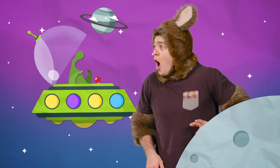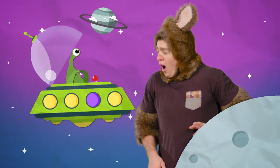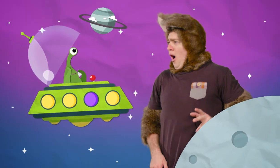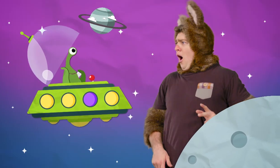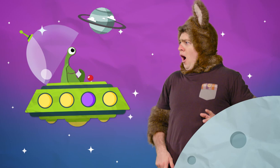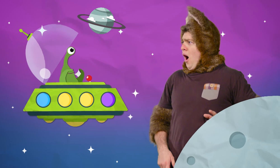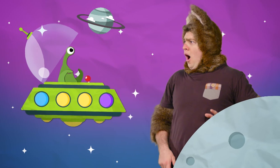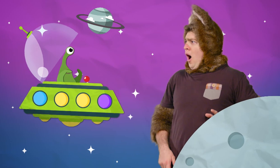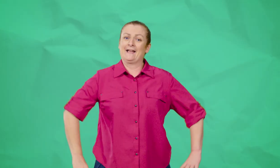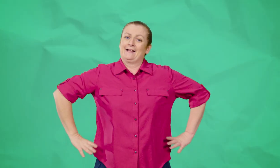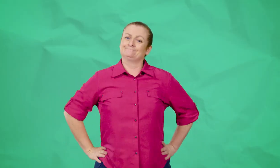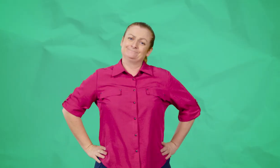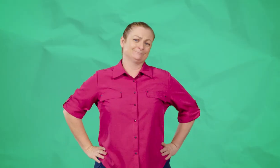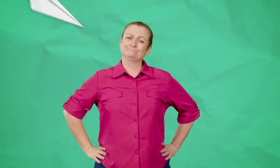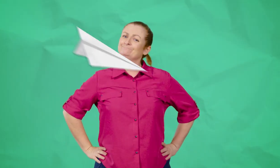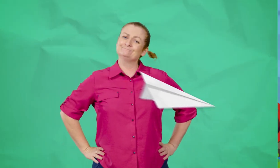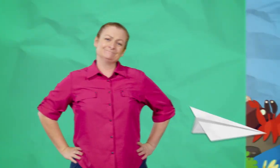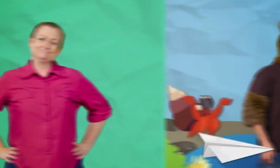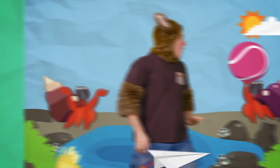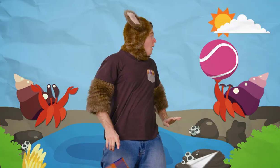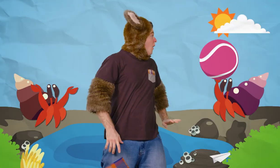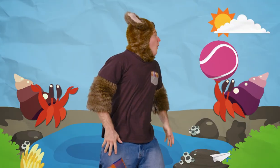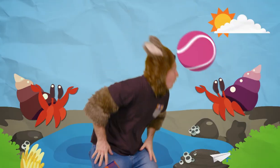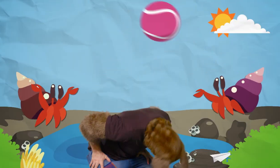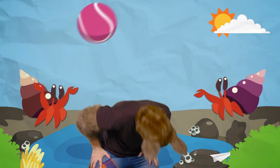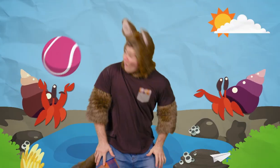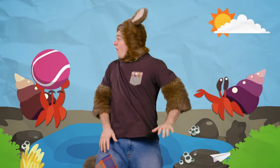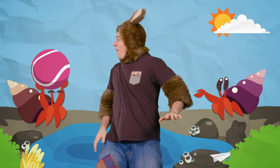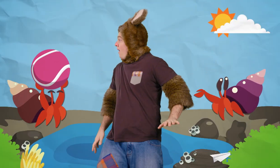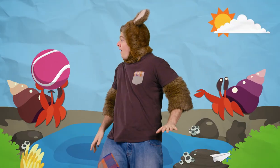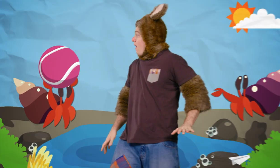Huh? Whoa! Hmm. Whoa!